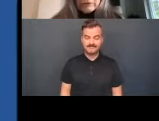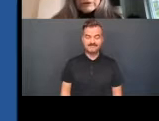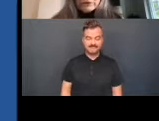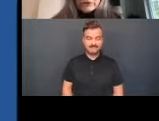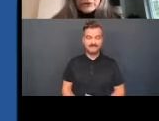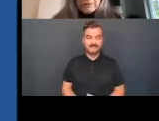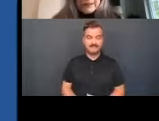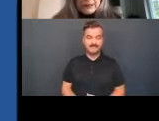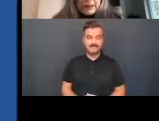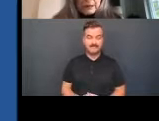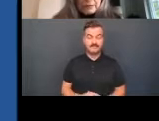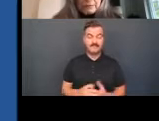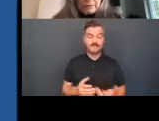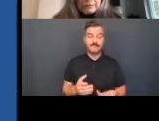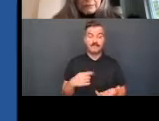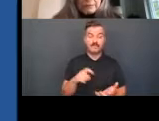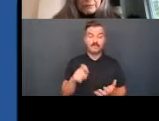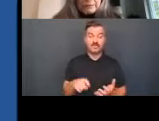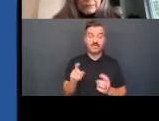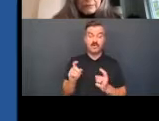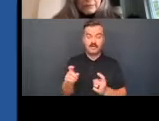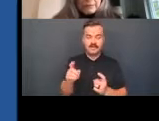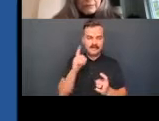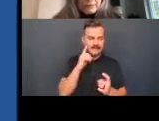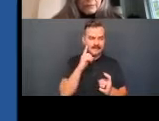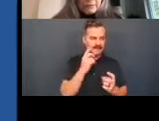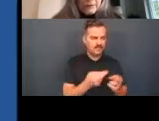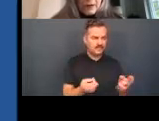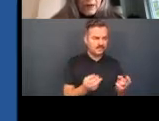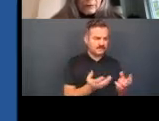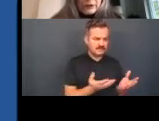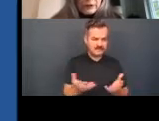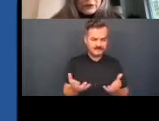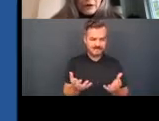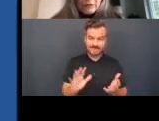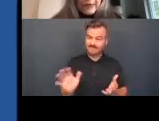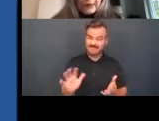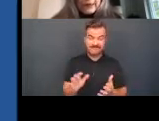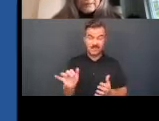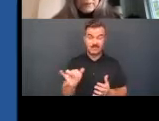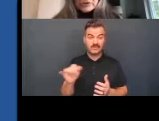resources that baseline. 16:00:59 And we should not reallocate personal